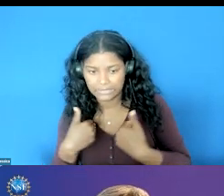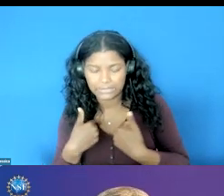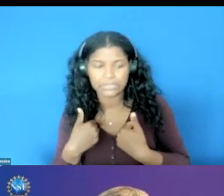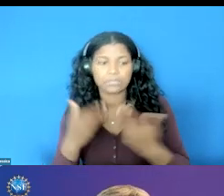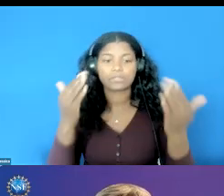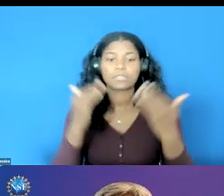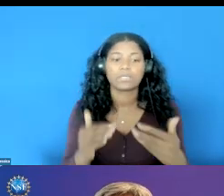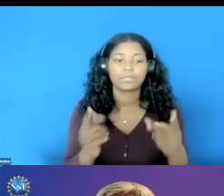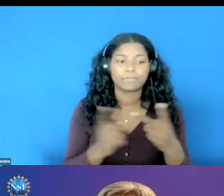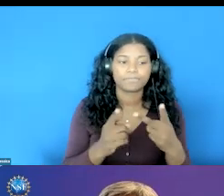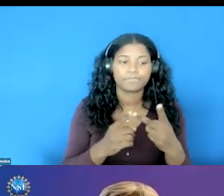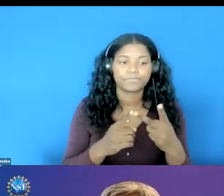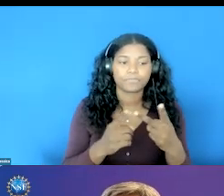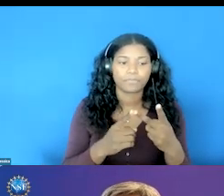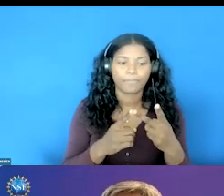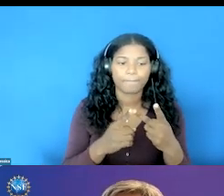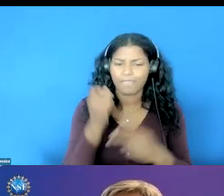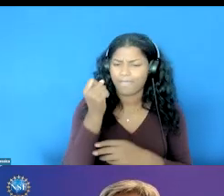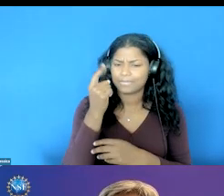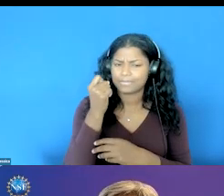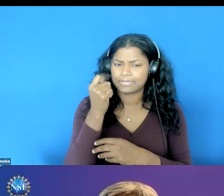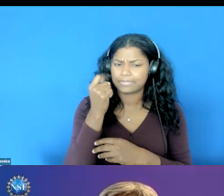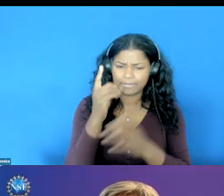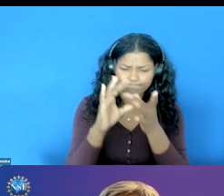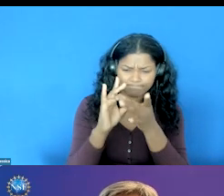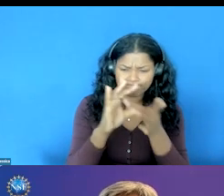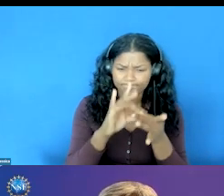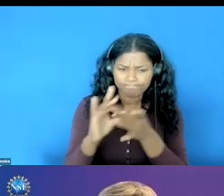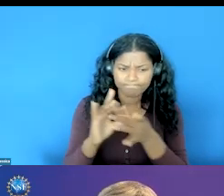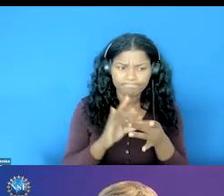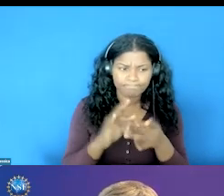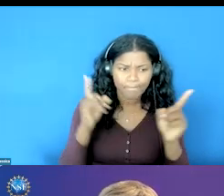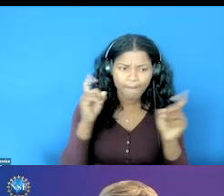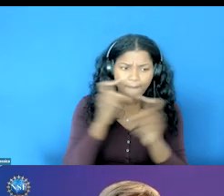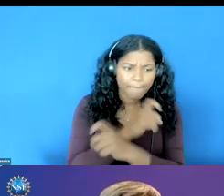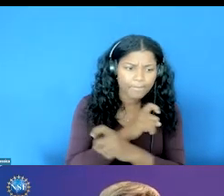And the second track is focused on understanding the mechanisms underlying complex multigenic traits.